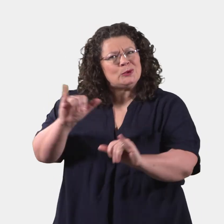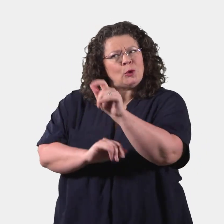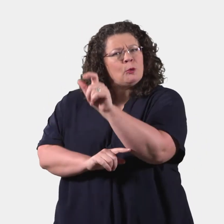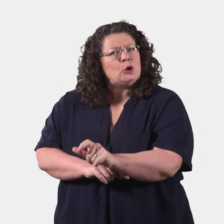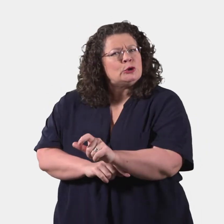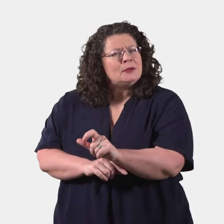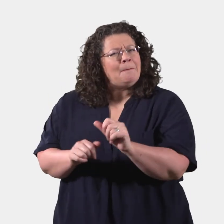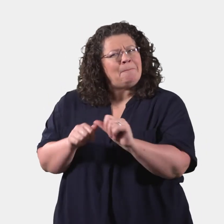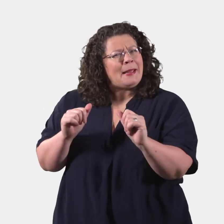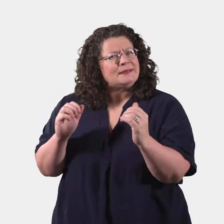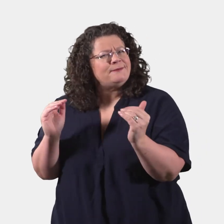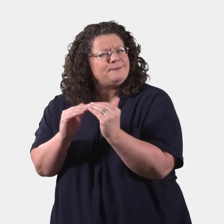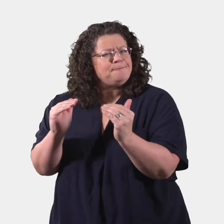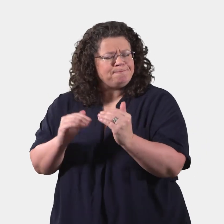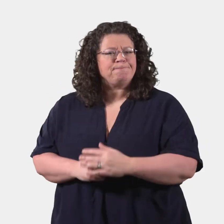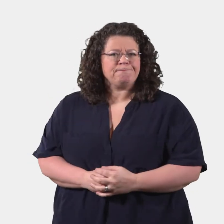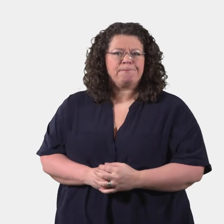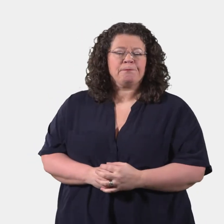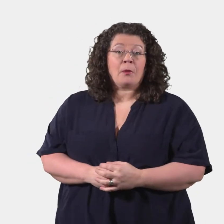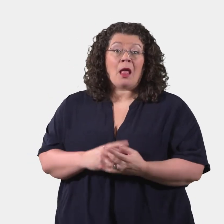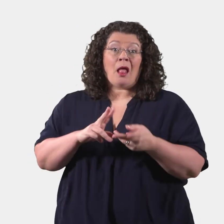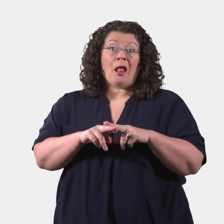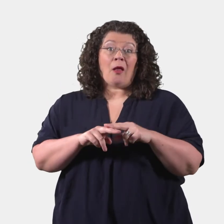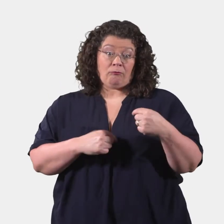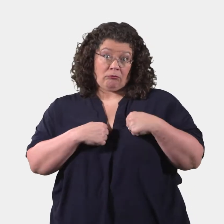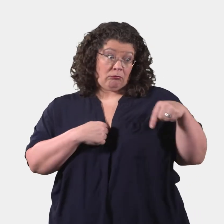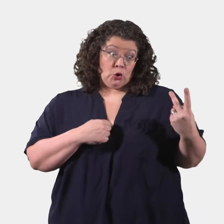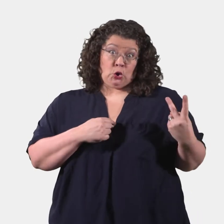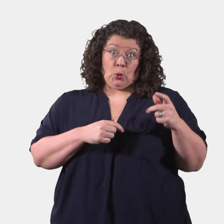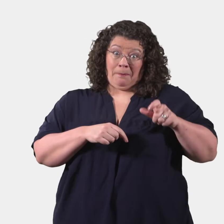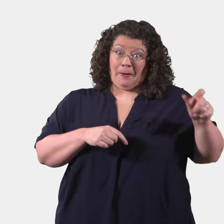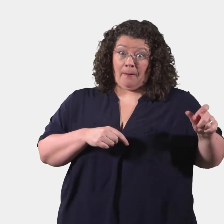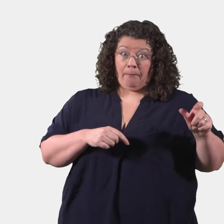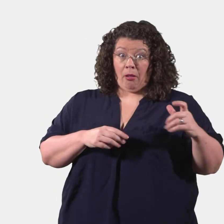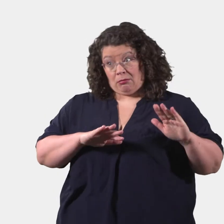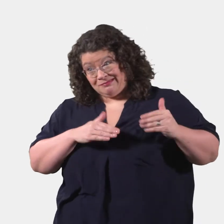If you and another person both provide 35 hours of care each for the same person,